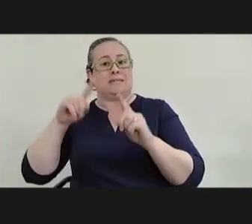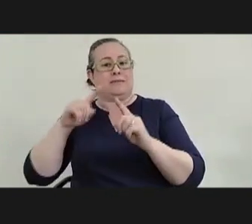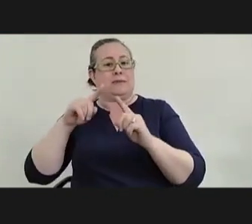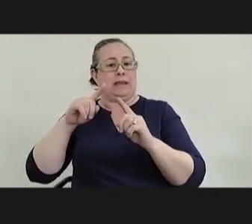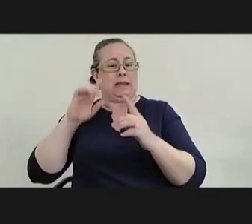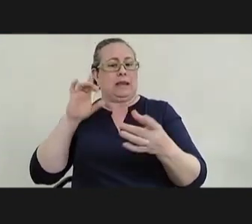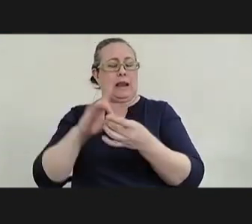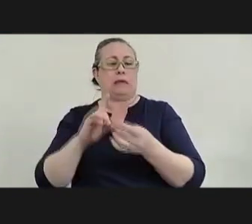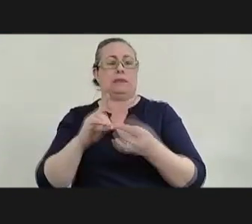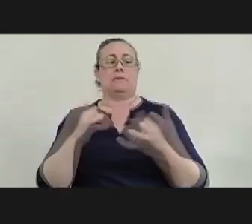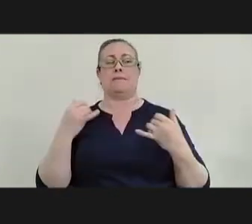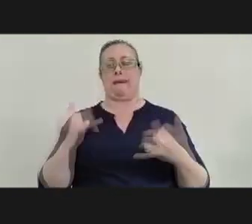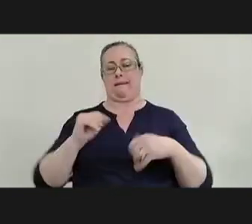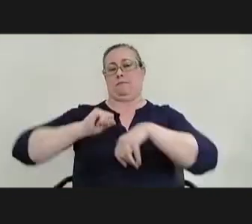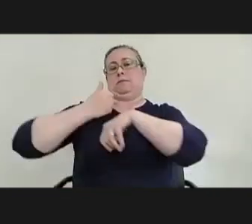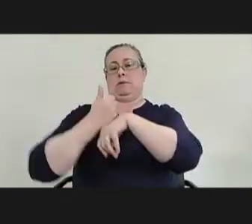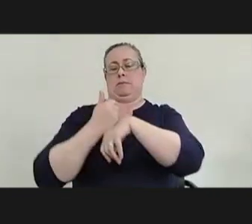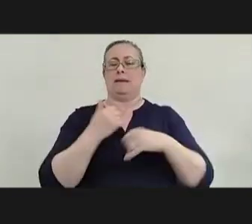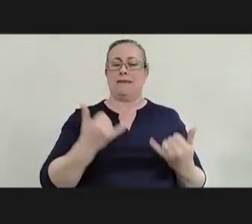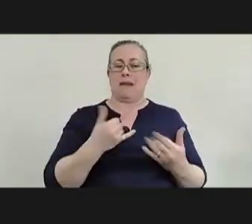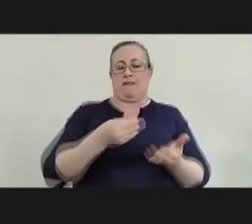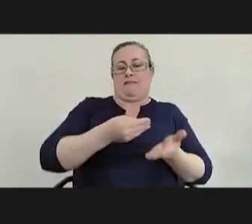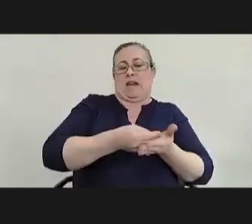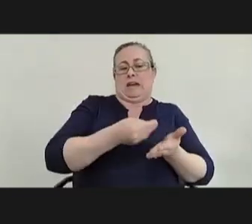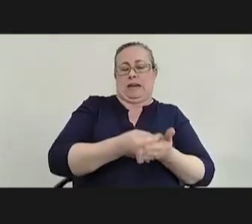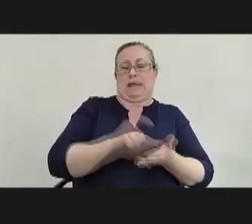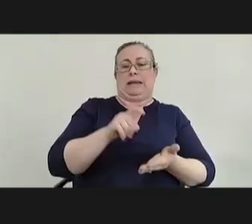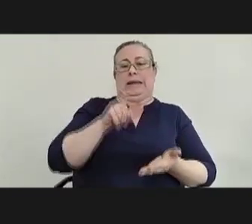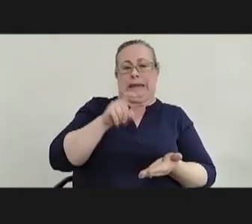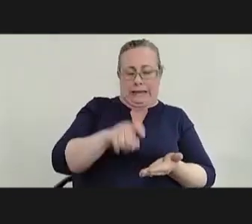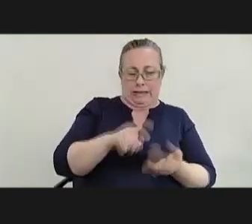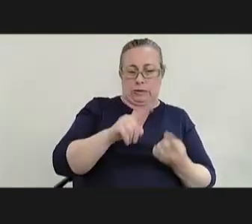and now the funding is just needed to continue to make those connections. So thank you to